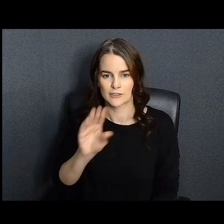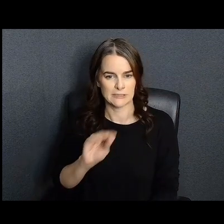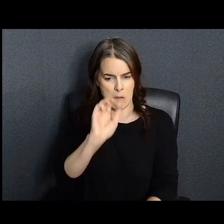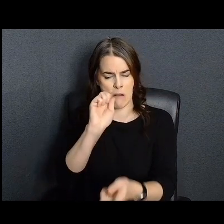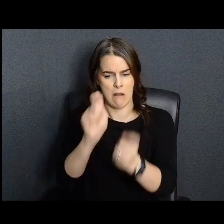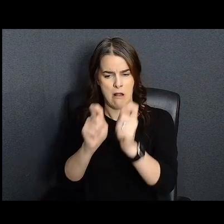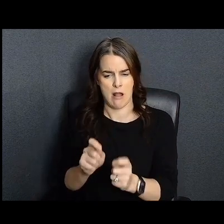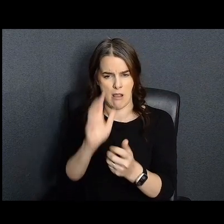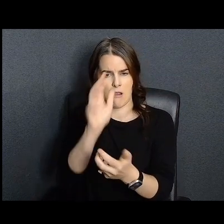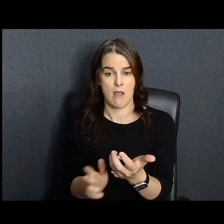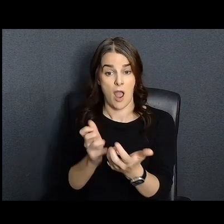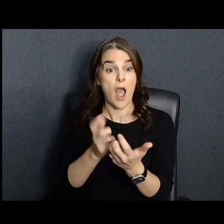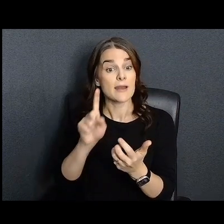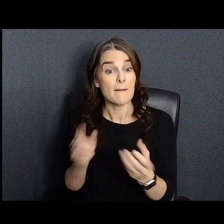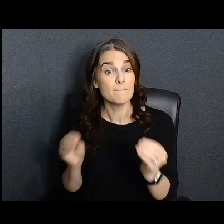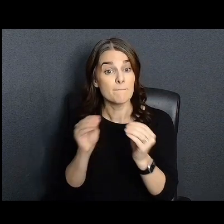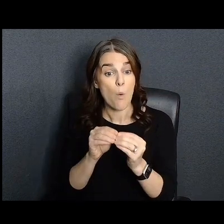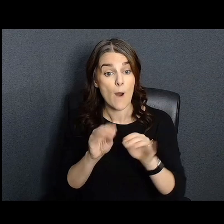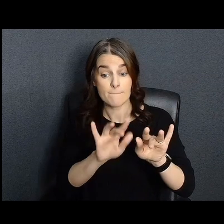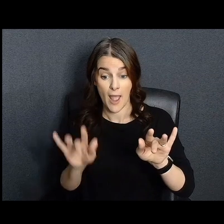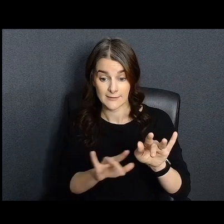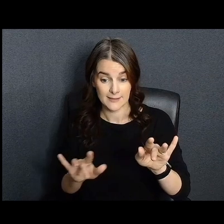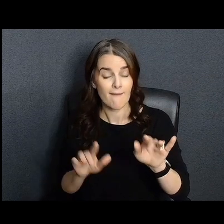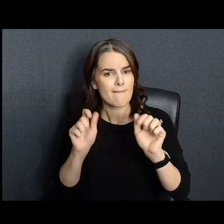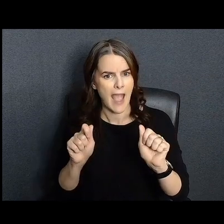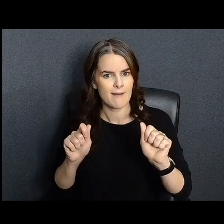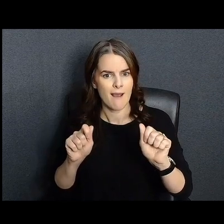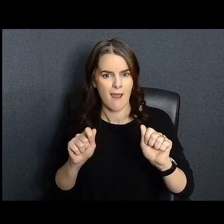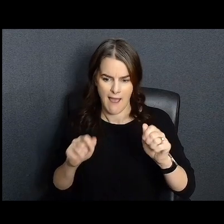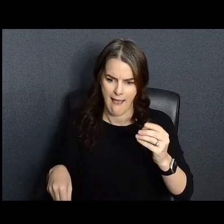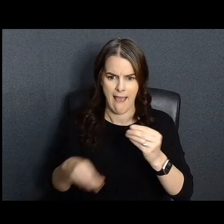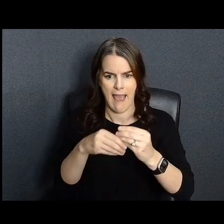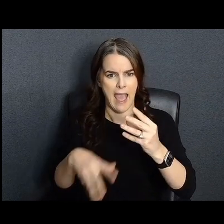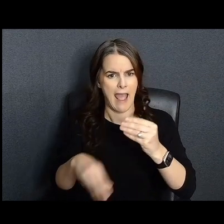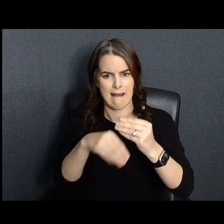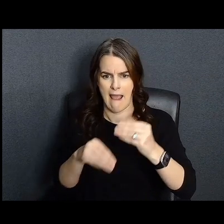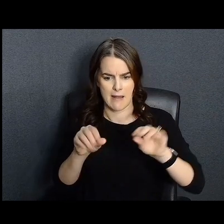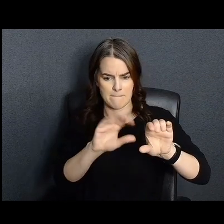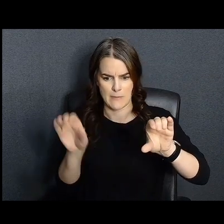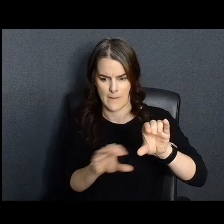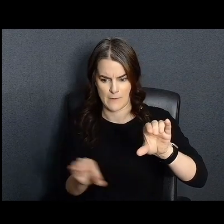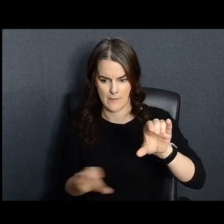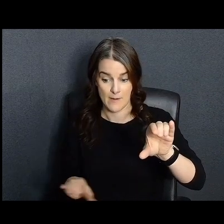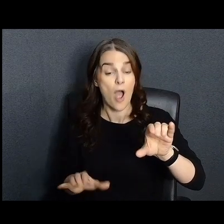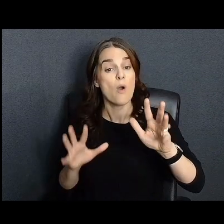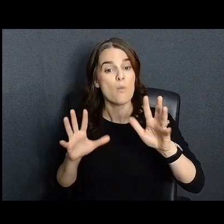If they need more buttons, they can have more buttons. If they need less or we need to hide some, that can absolutely be done.